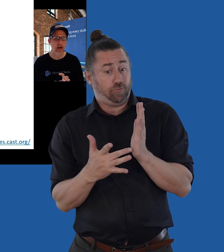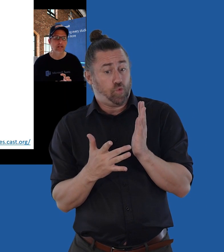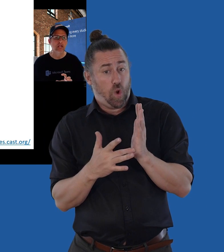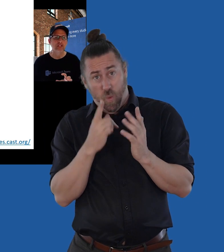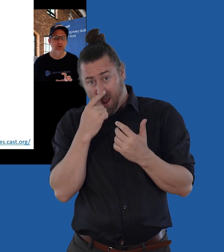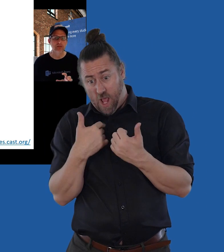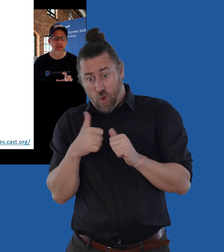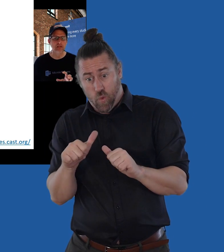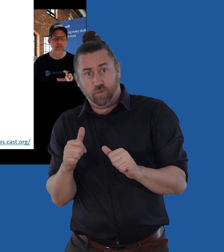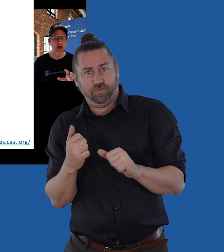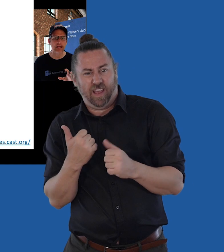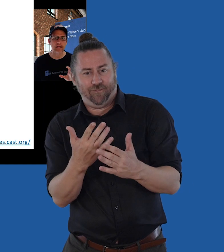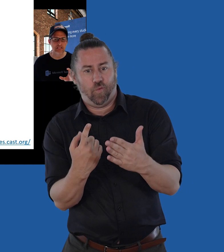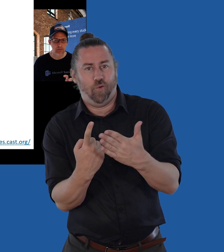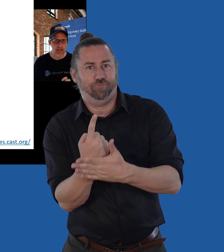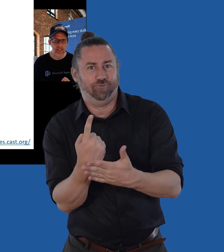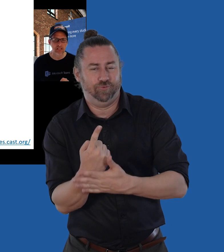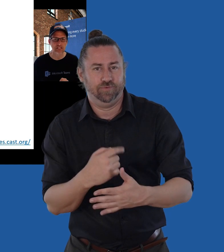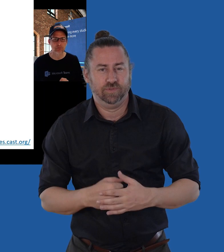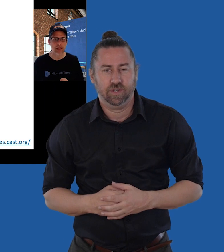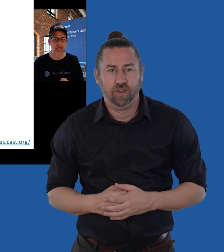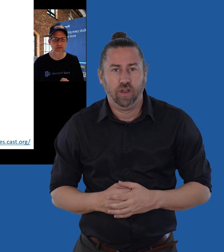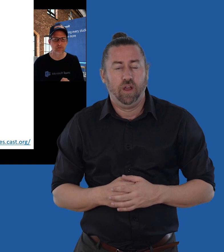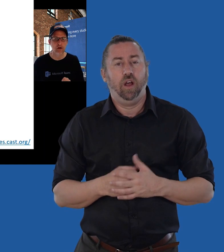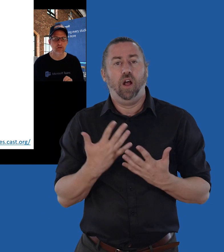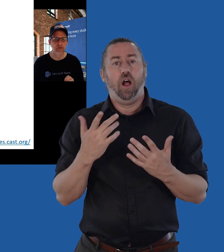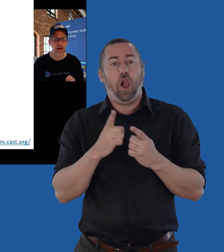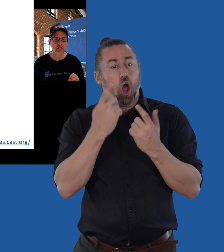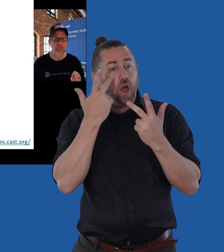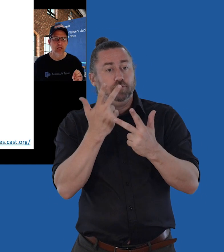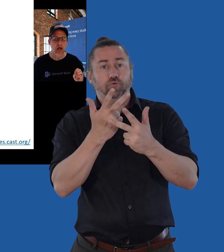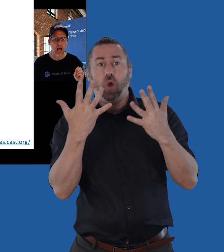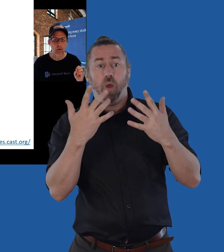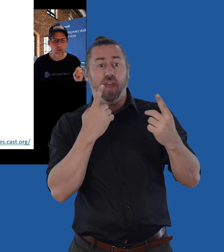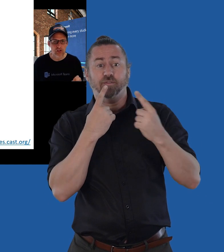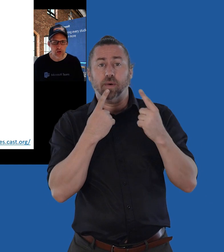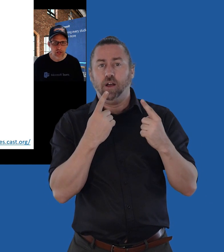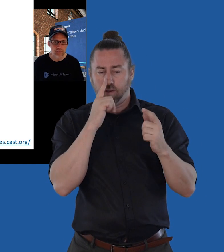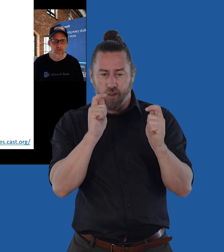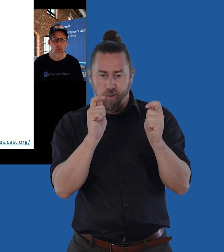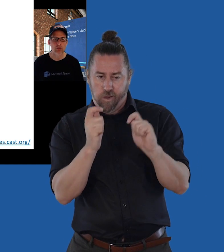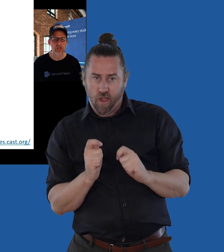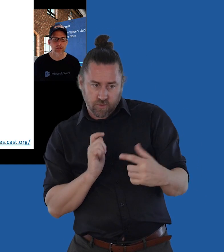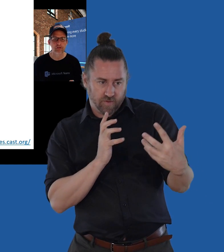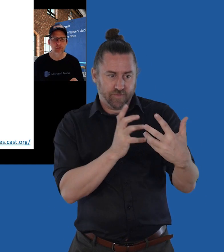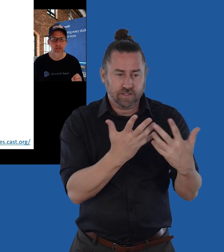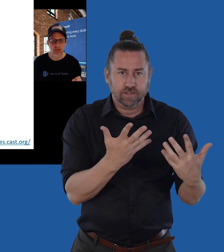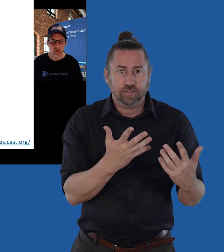Alright, so things like customizing the display of information, alternatives for auditory information,